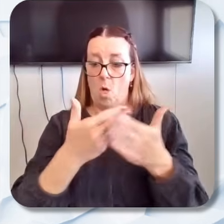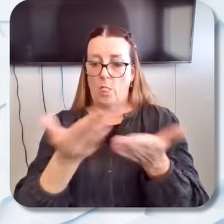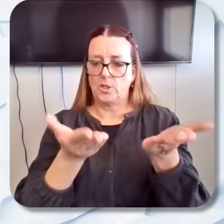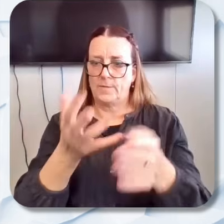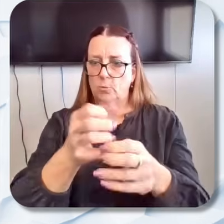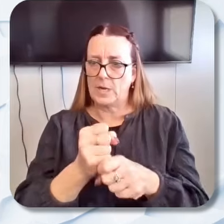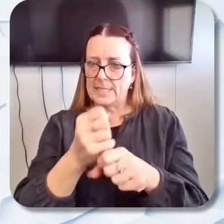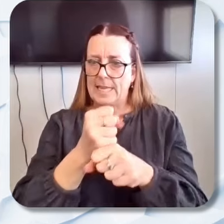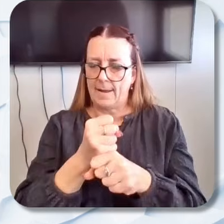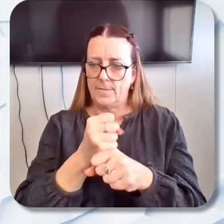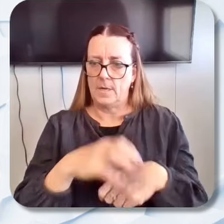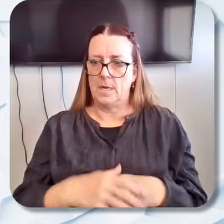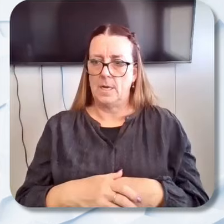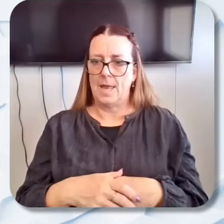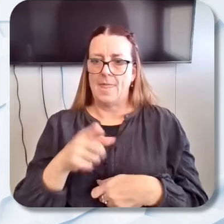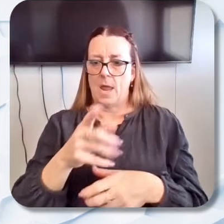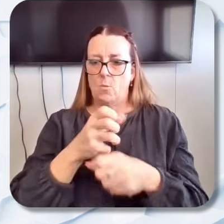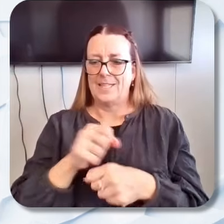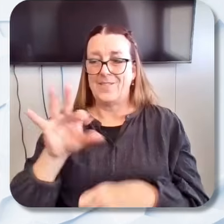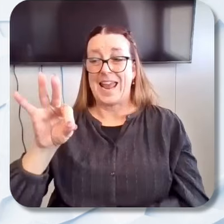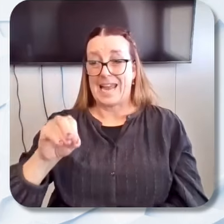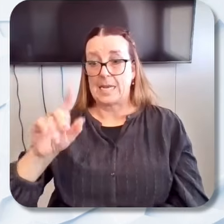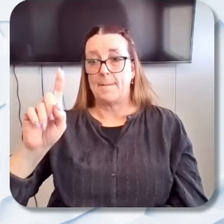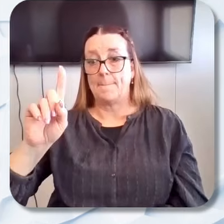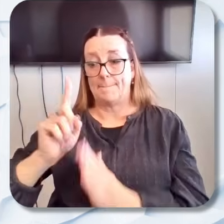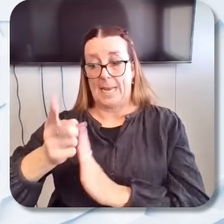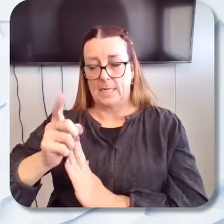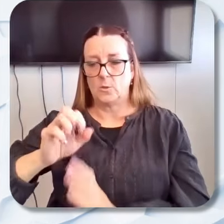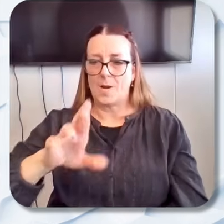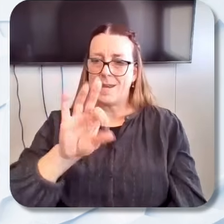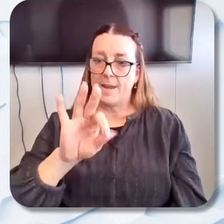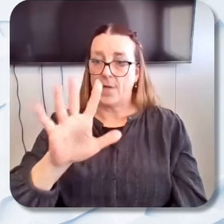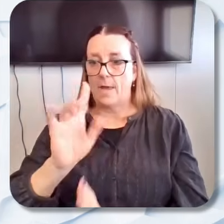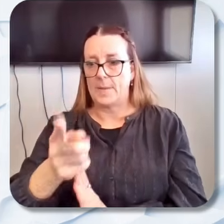period they received 90 minutes of service or 95 minutes of service.